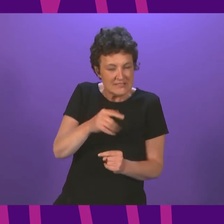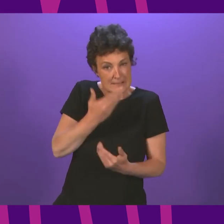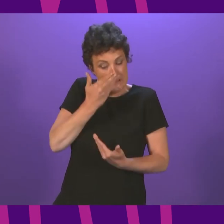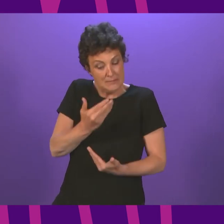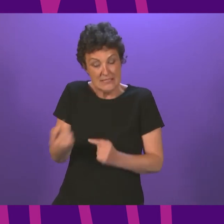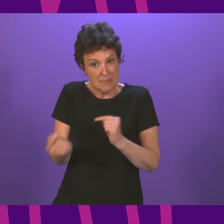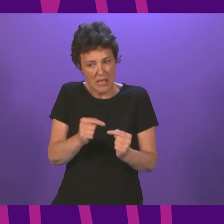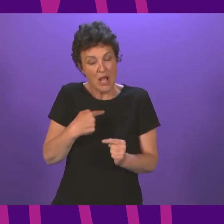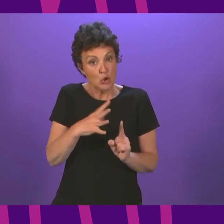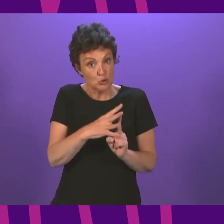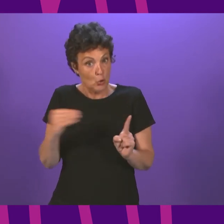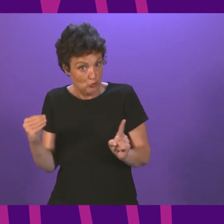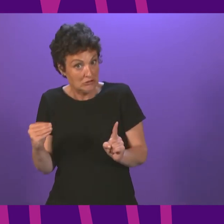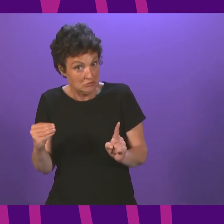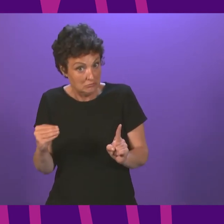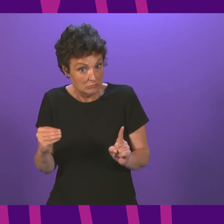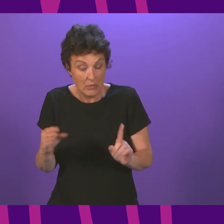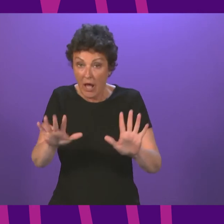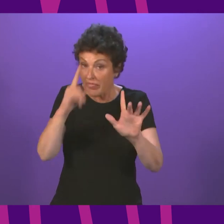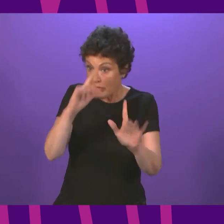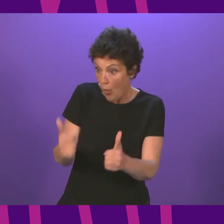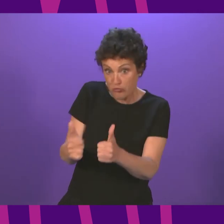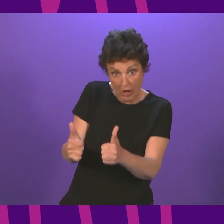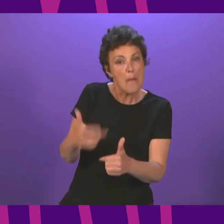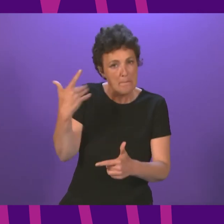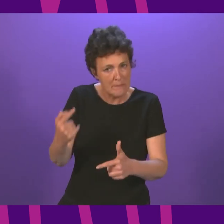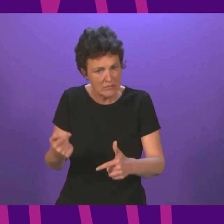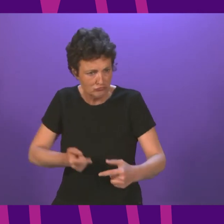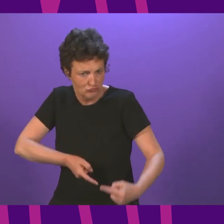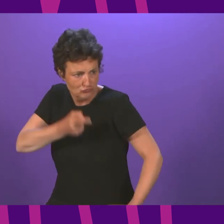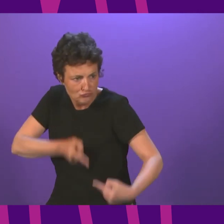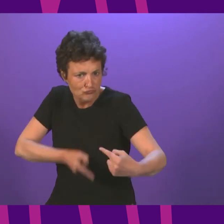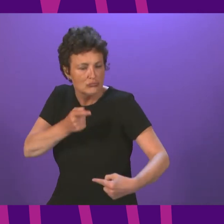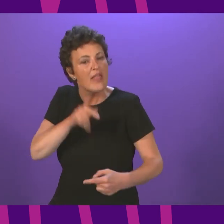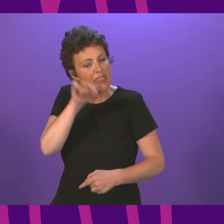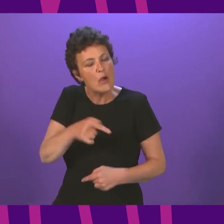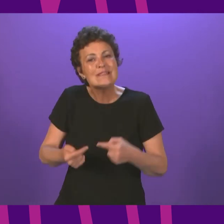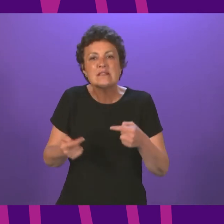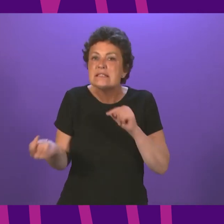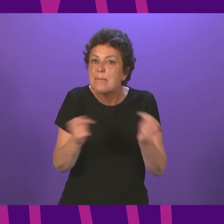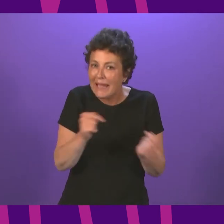which will now cover reporting on measures in respect of tenants’ rights, will continue